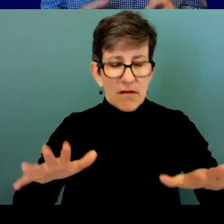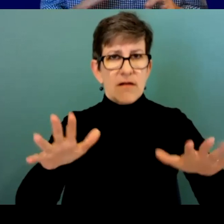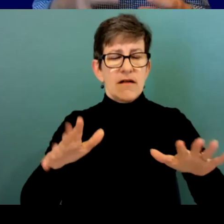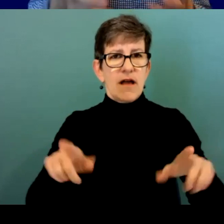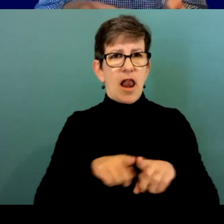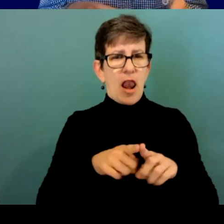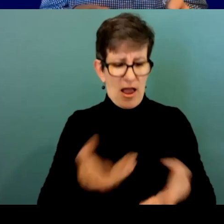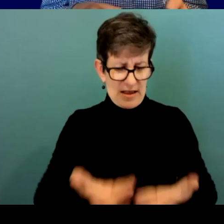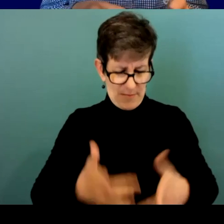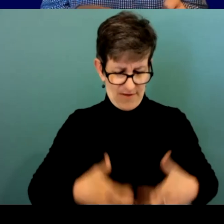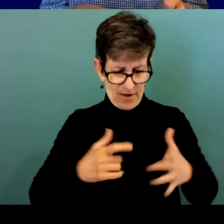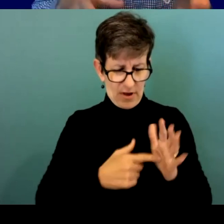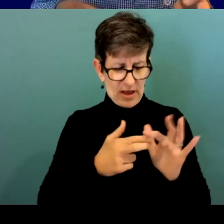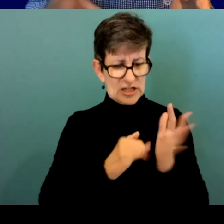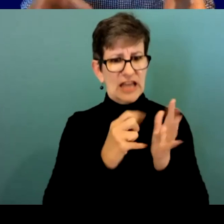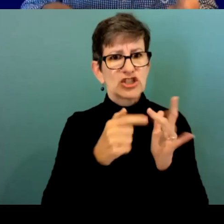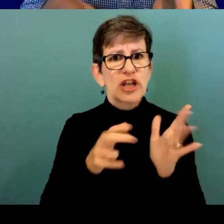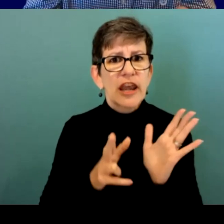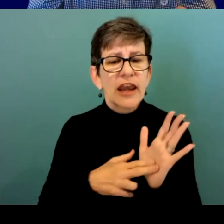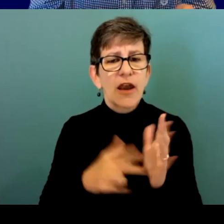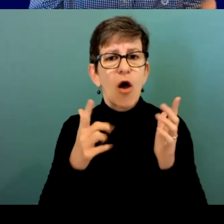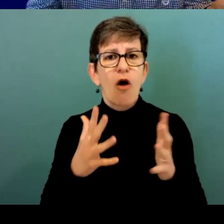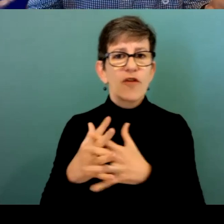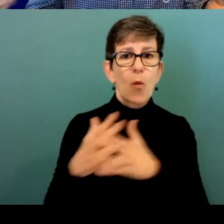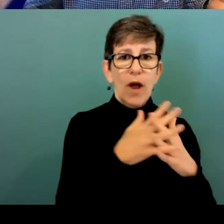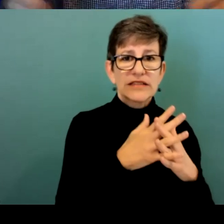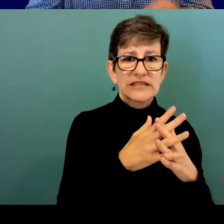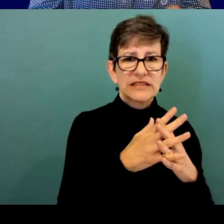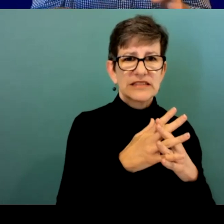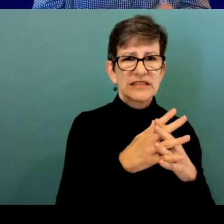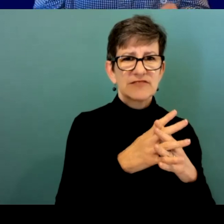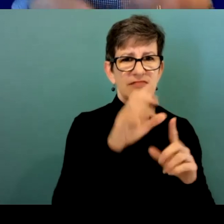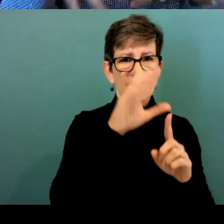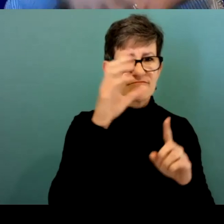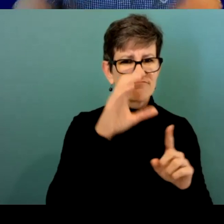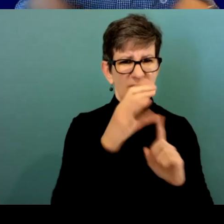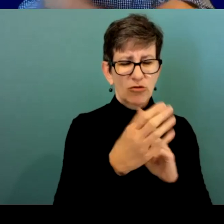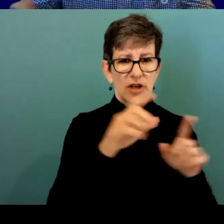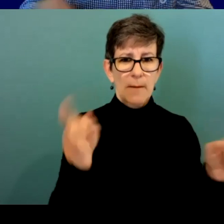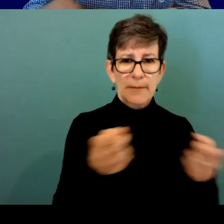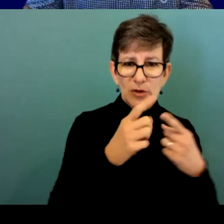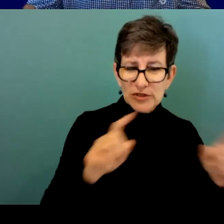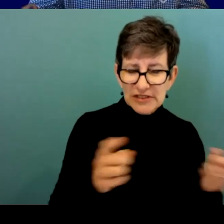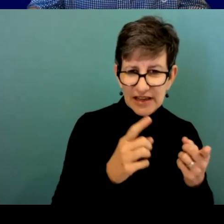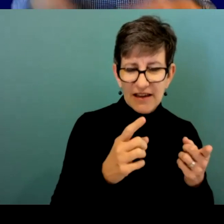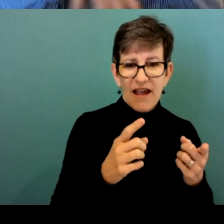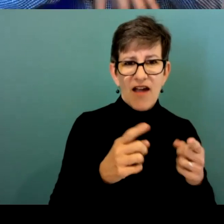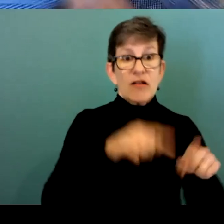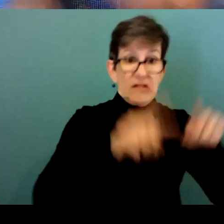In Western music often that tension is settled at the end through a consonant chord or a